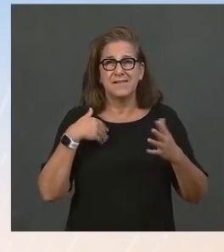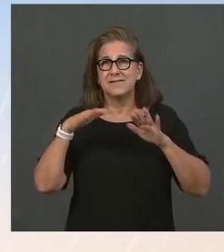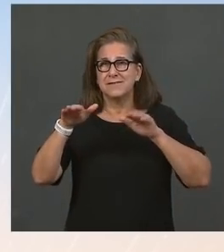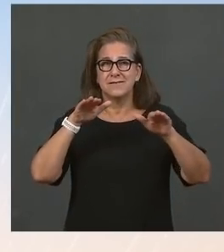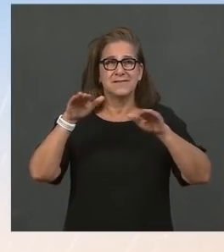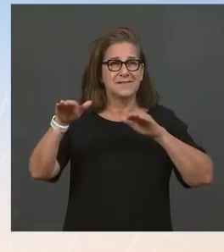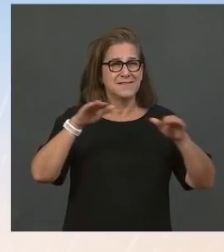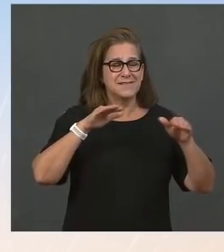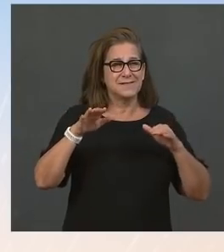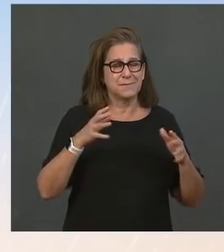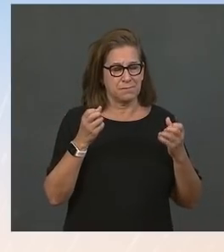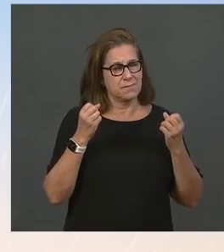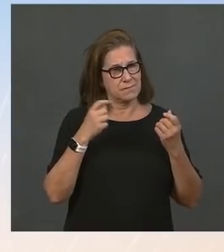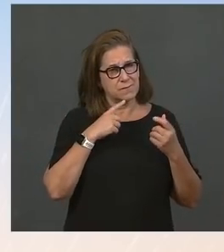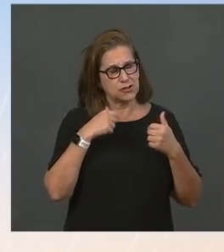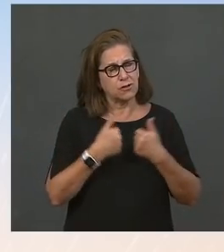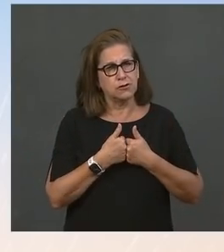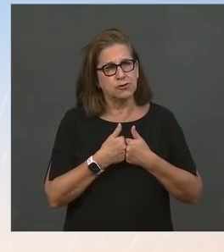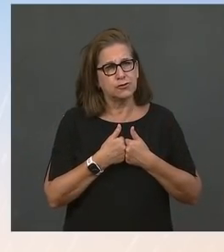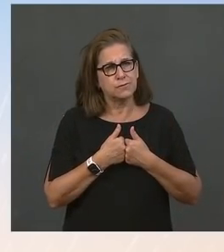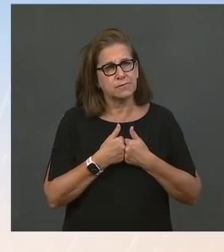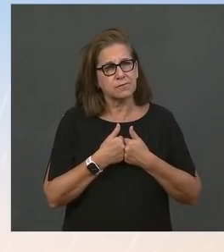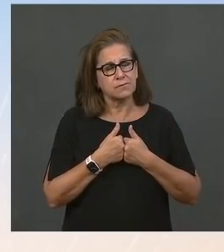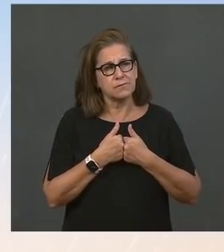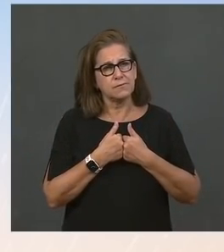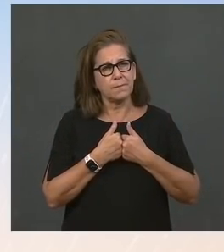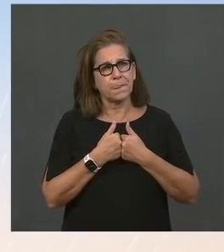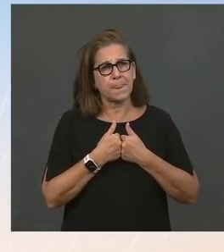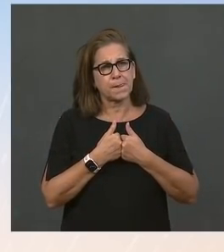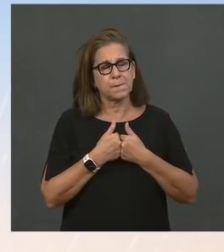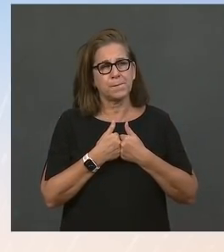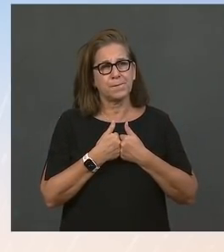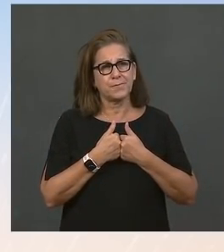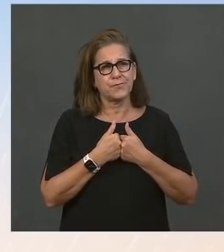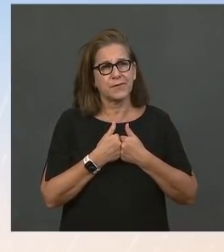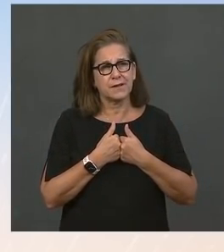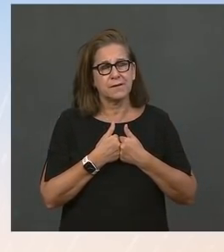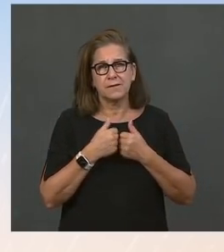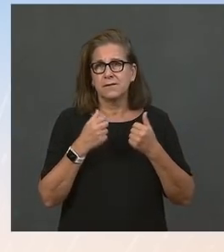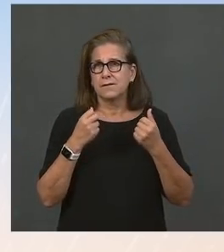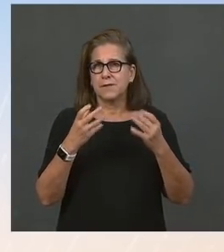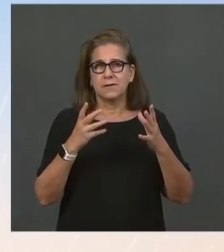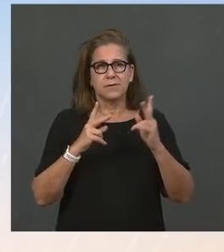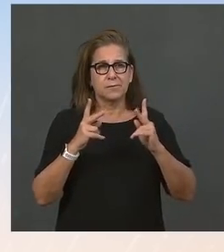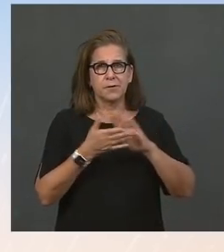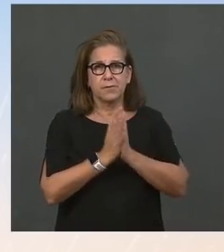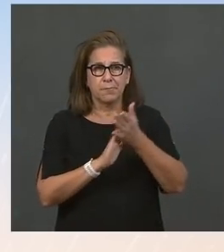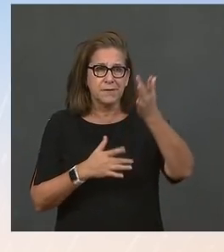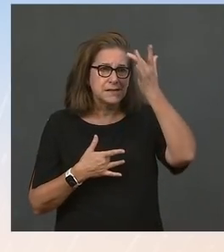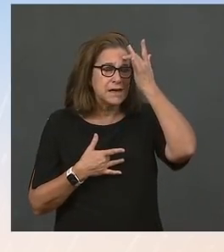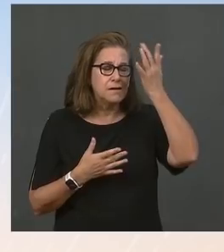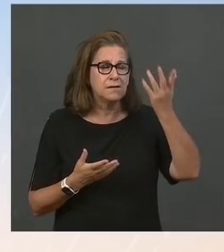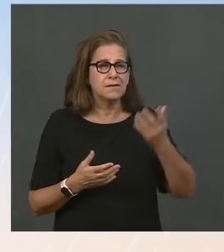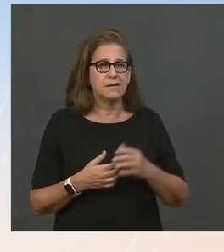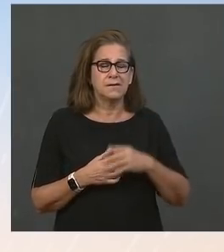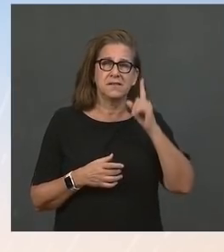And we all thought that it would be over at this point in time. Obviously, the Delta variant and other factors have led to -- this to be extended.